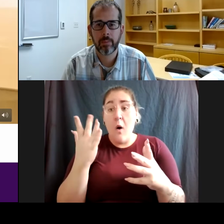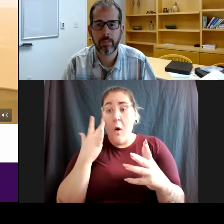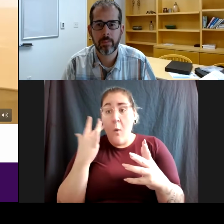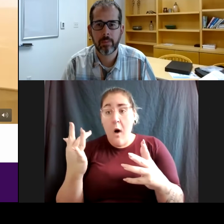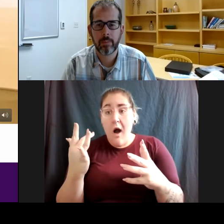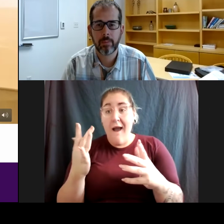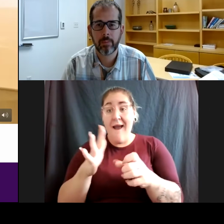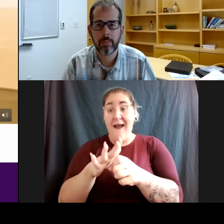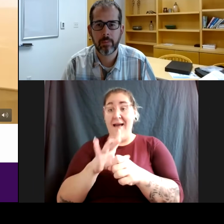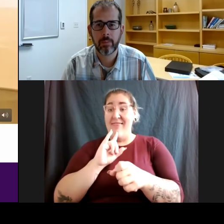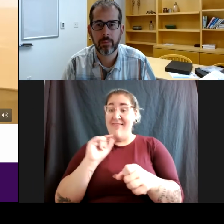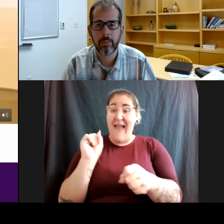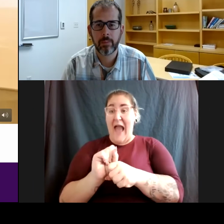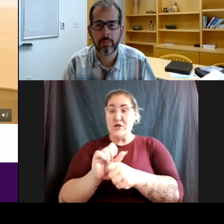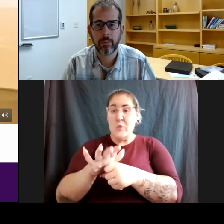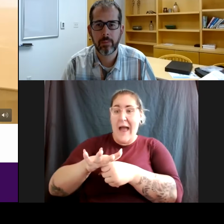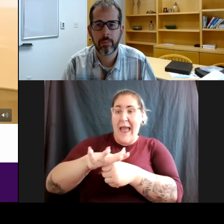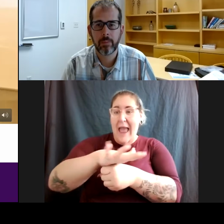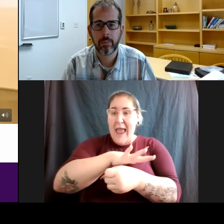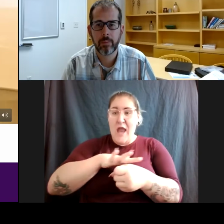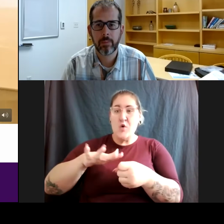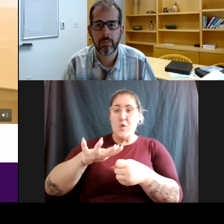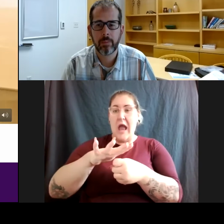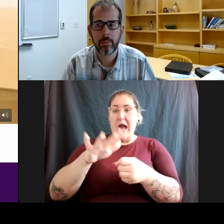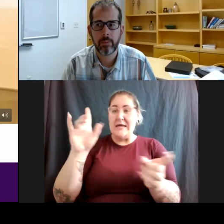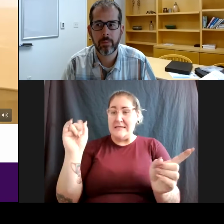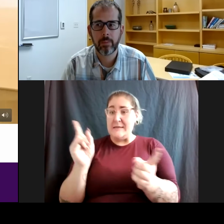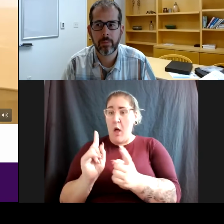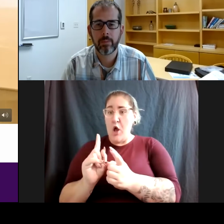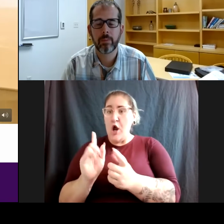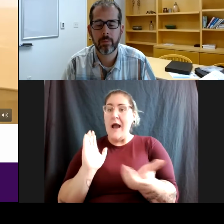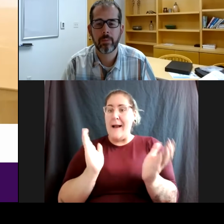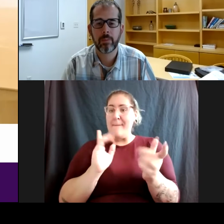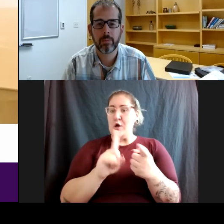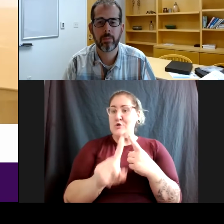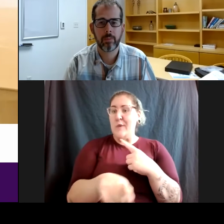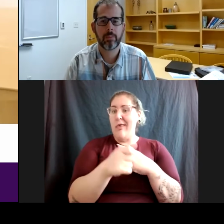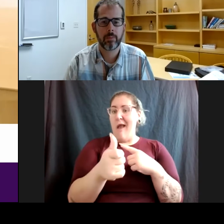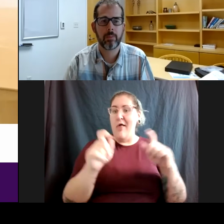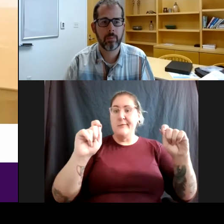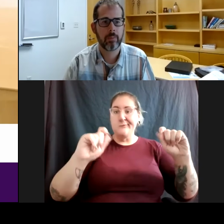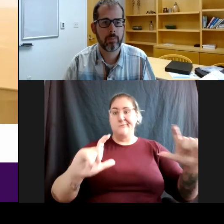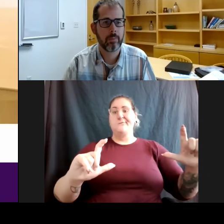area is significantly smaller than the larger area that we saw in the cooking area, and